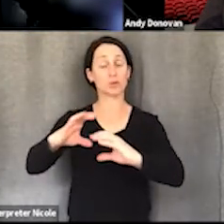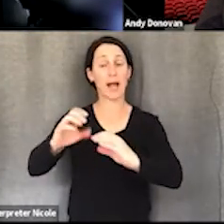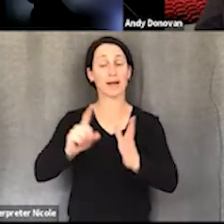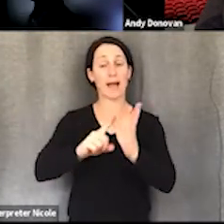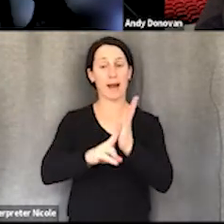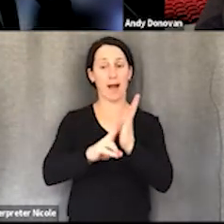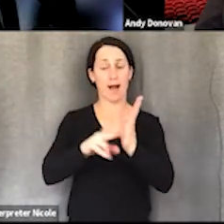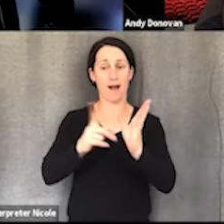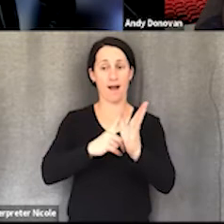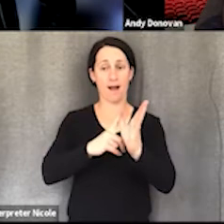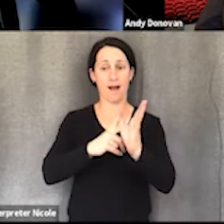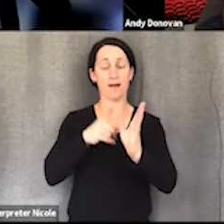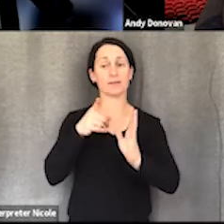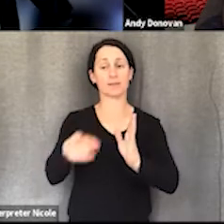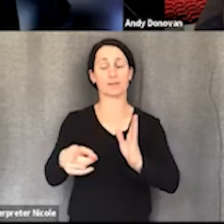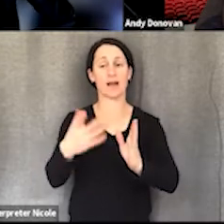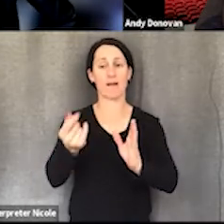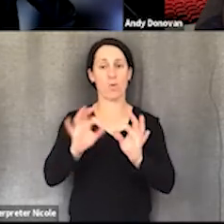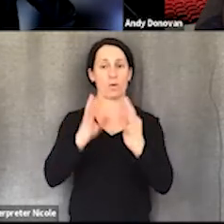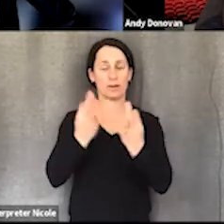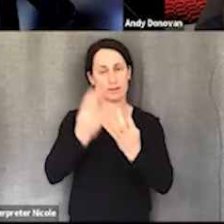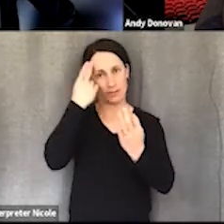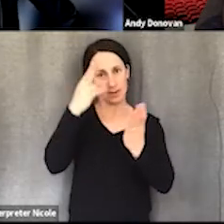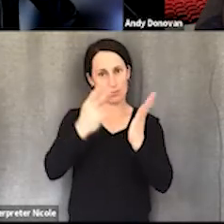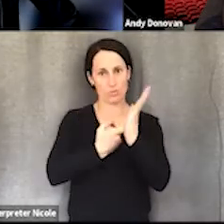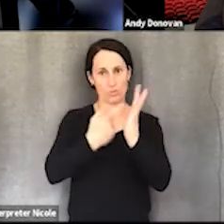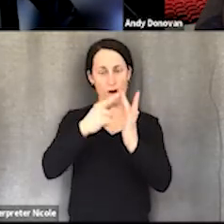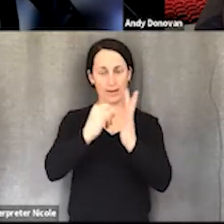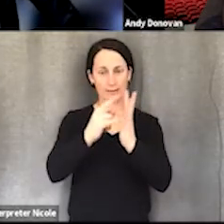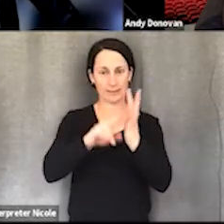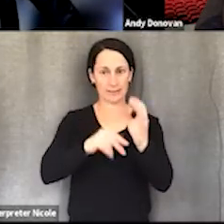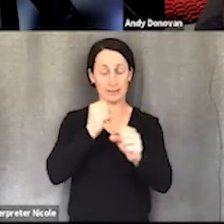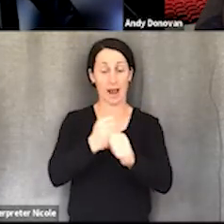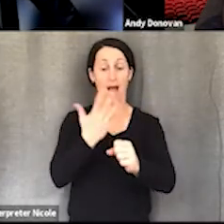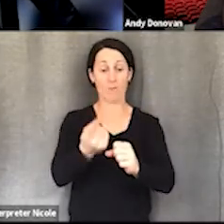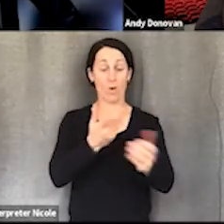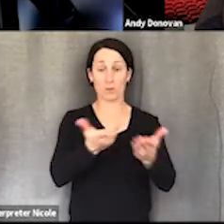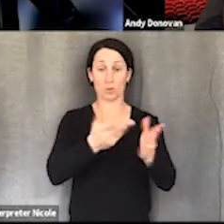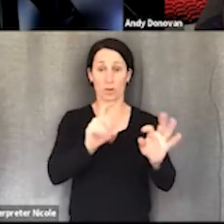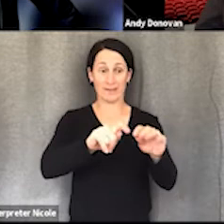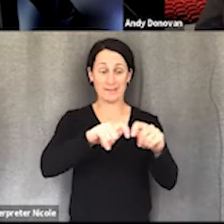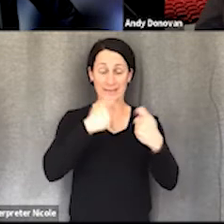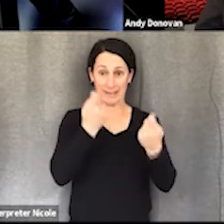"We had a robust team handling rising."